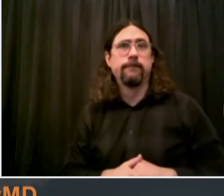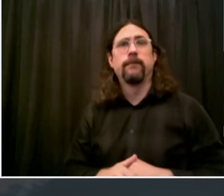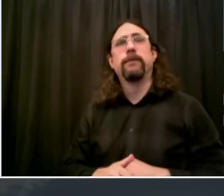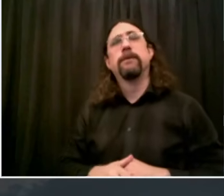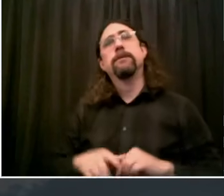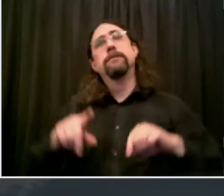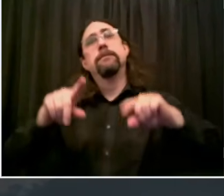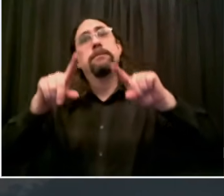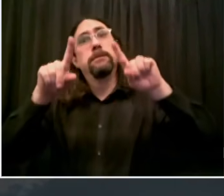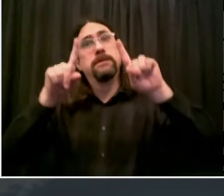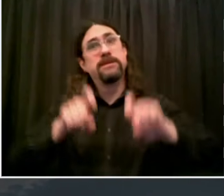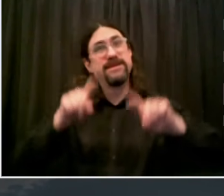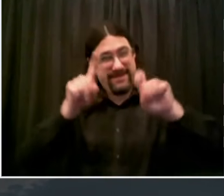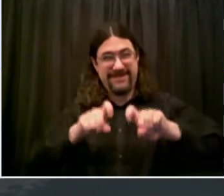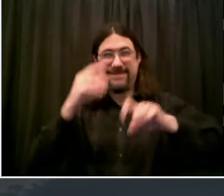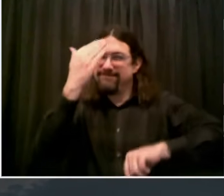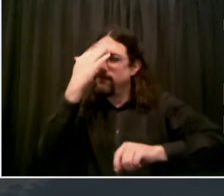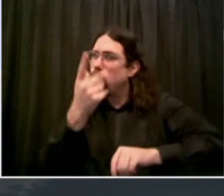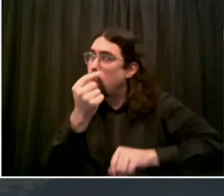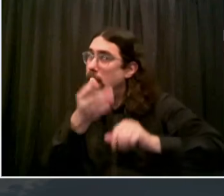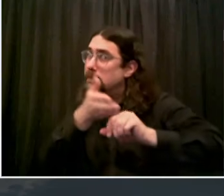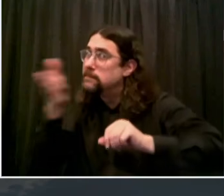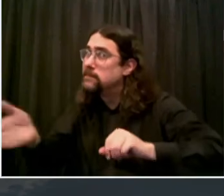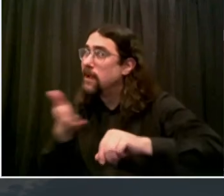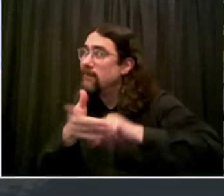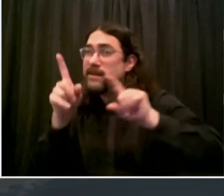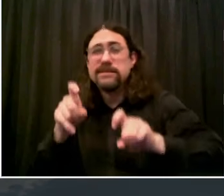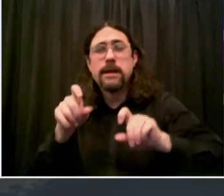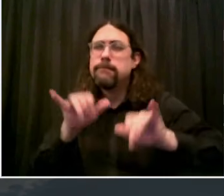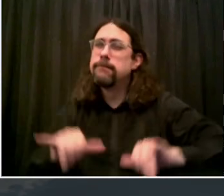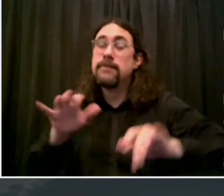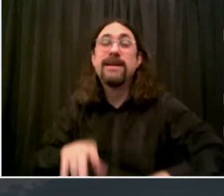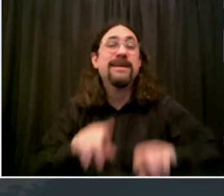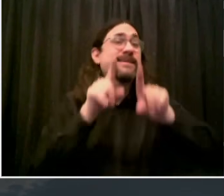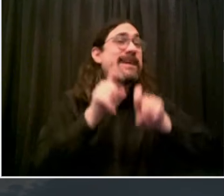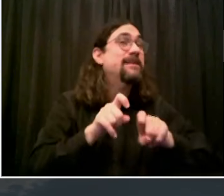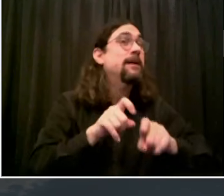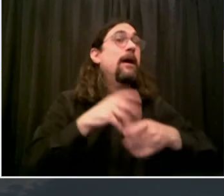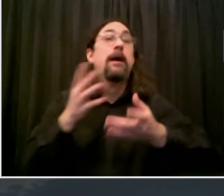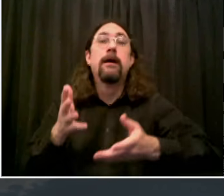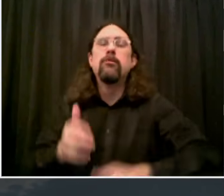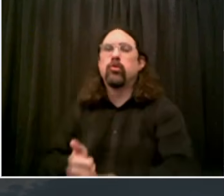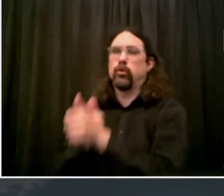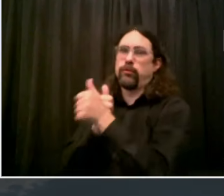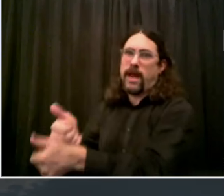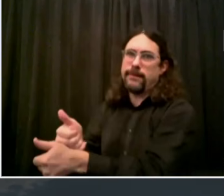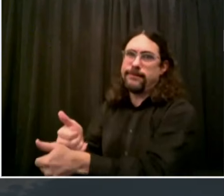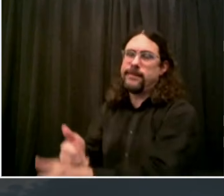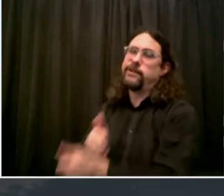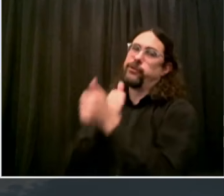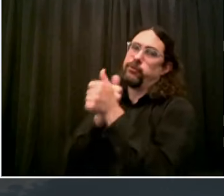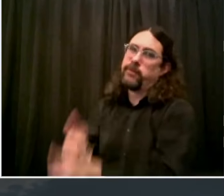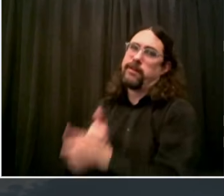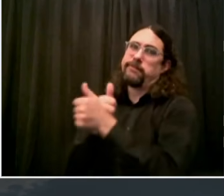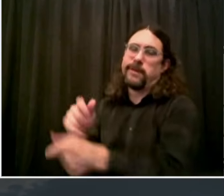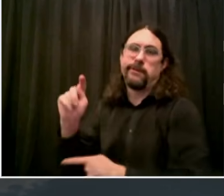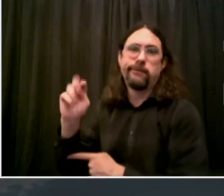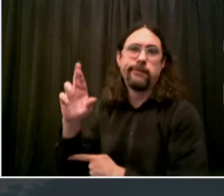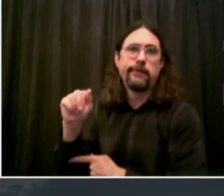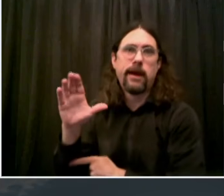YOU NEED THE TRACING TO GO WITH US. TO DO THE TRACING WE NEED AN ARMY OF TRACERS. THERE'S ALSO